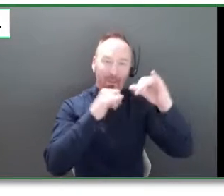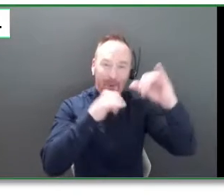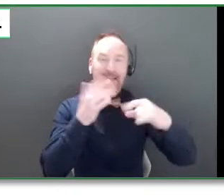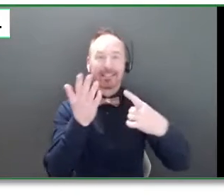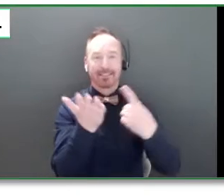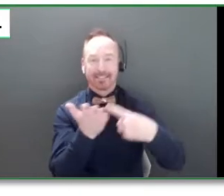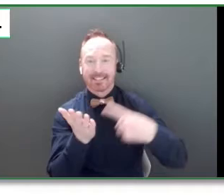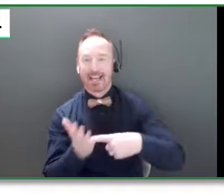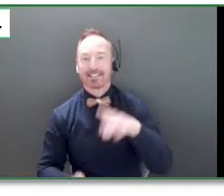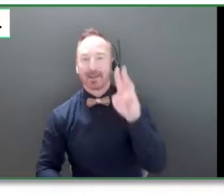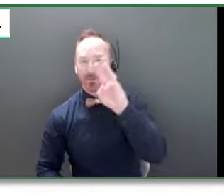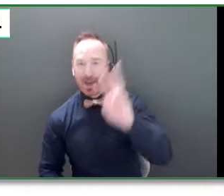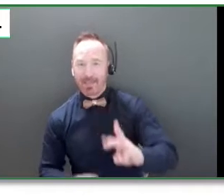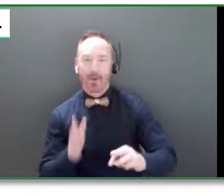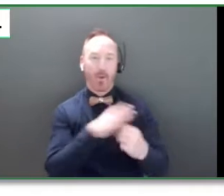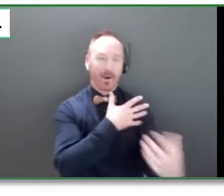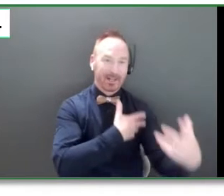Welcome